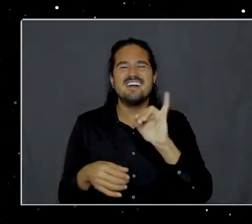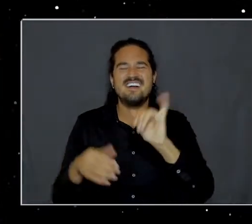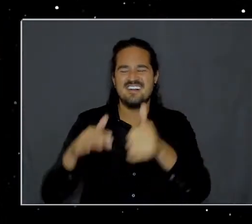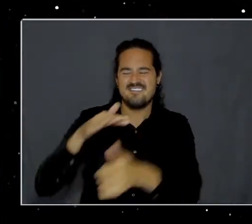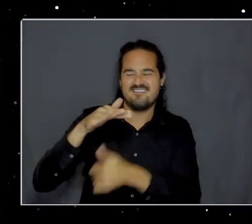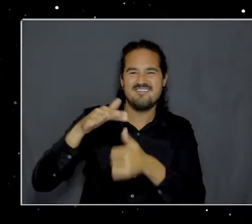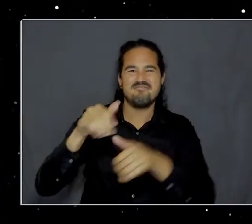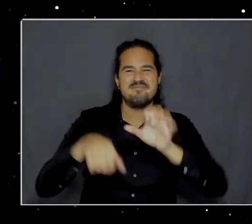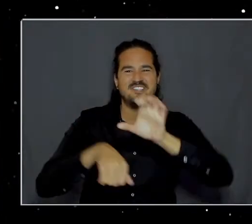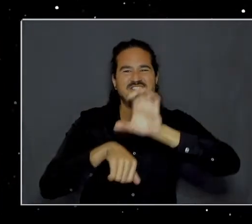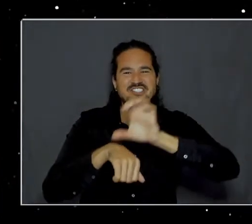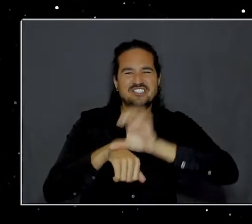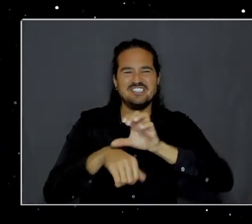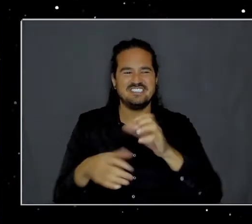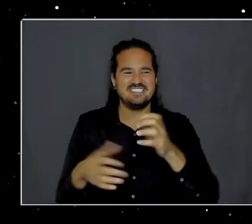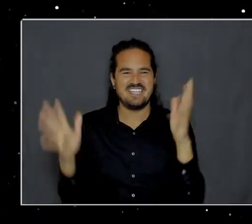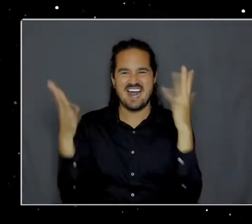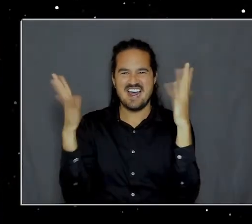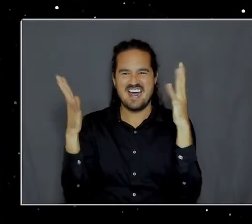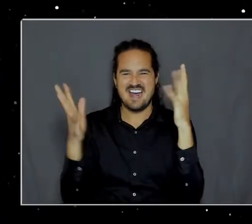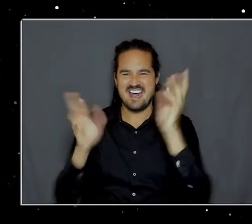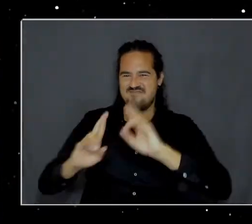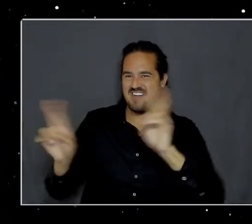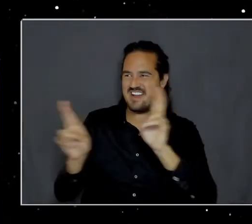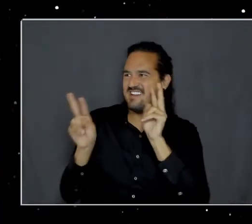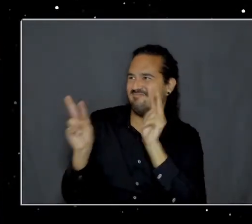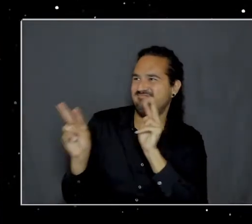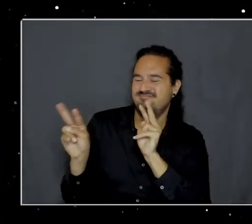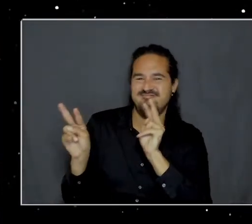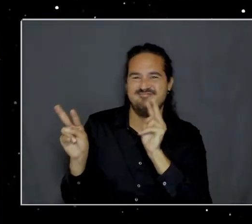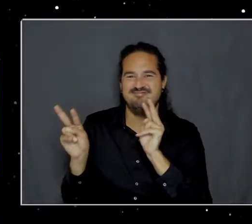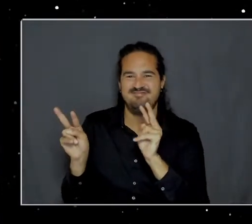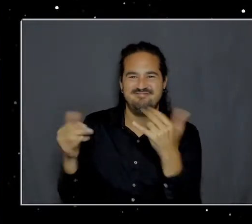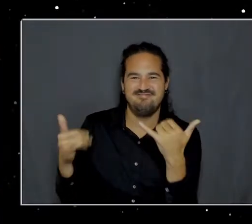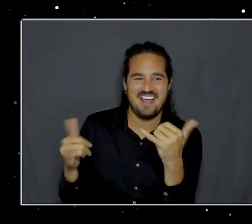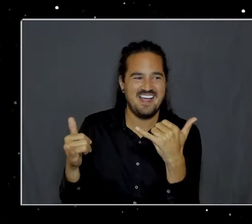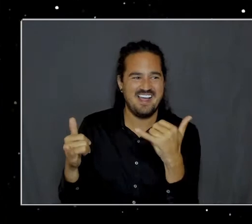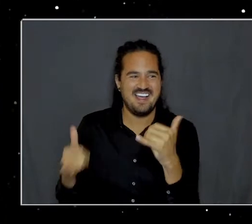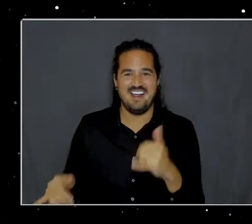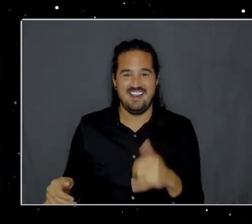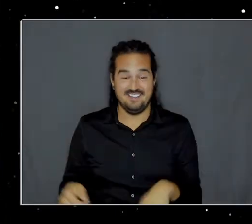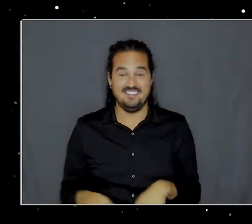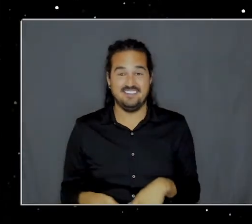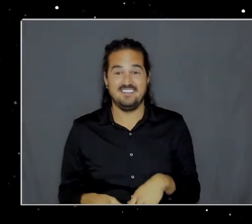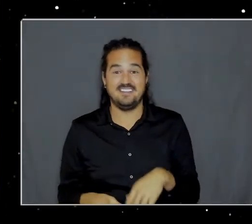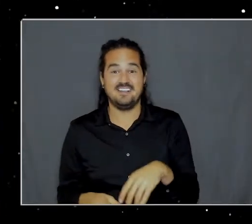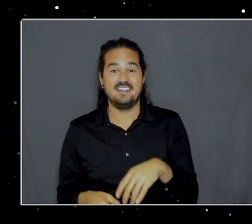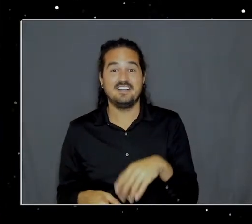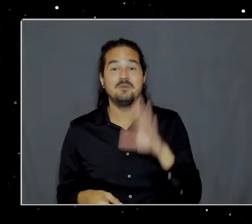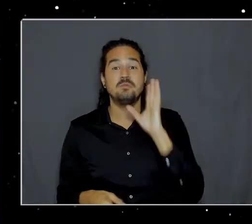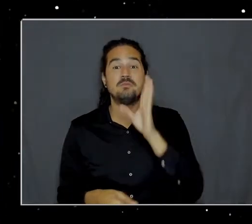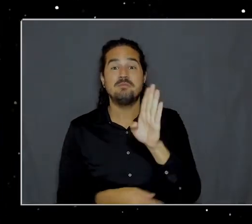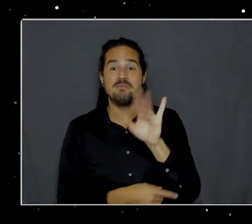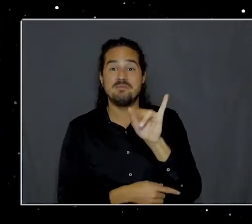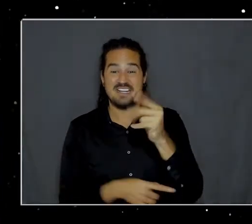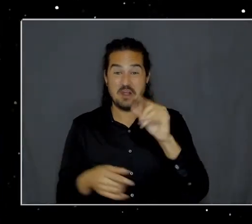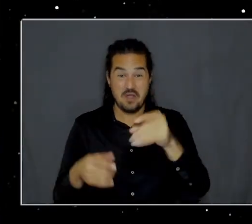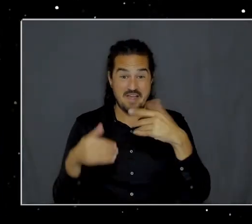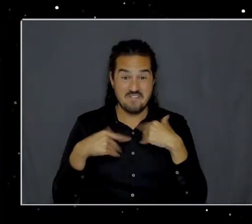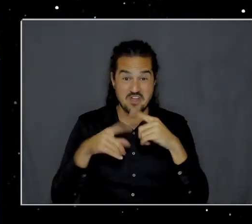YES. JEANNIE YANDEL: HOLD UP YOUR BINGO CARD, SHAKE IT, SHAKE IT.